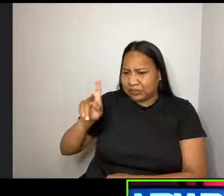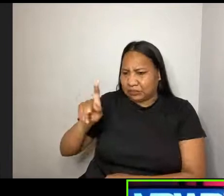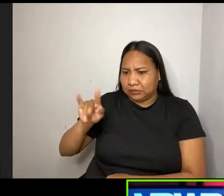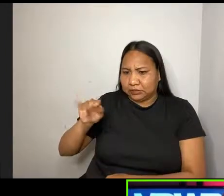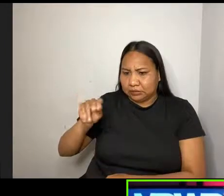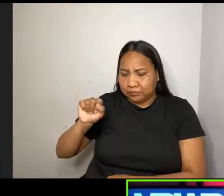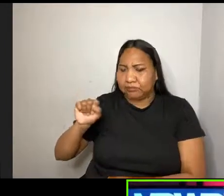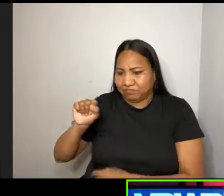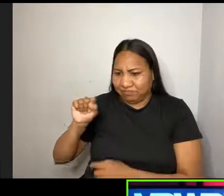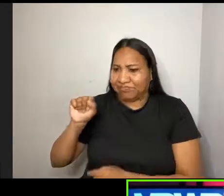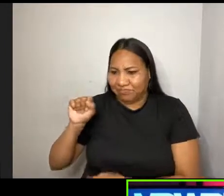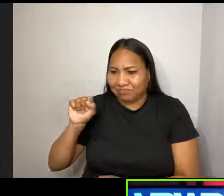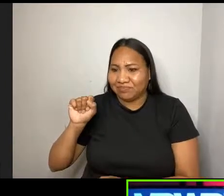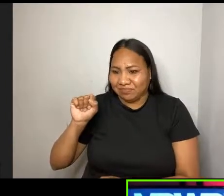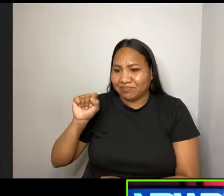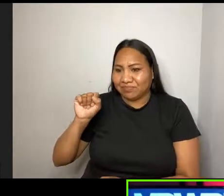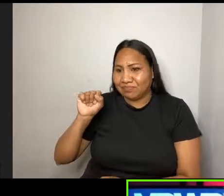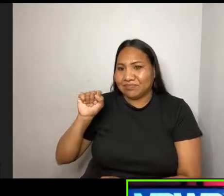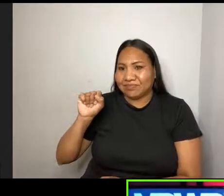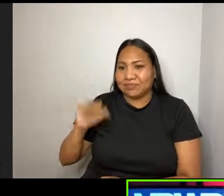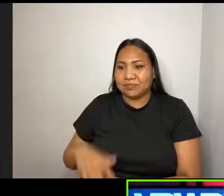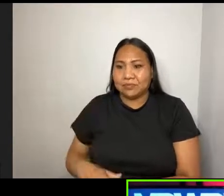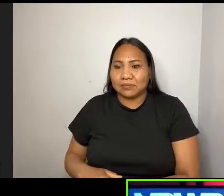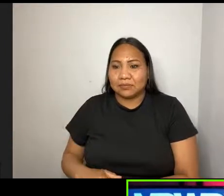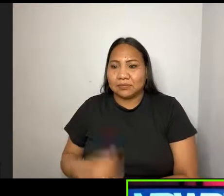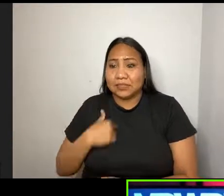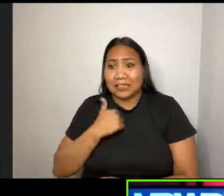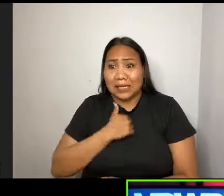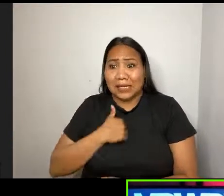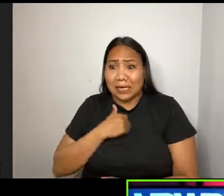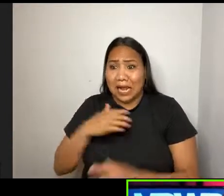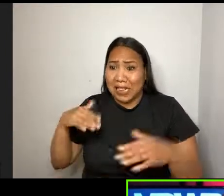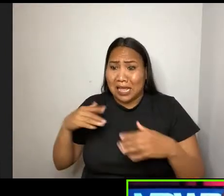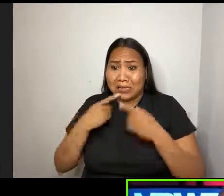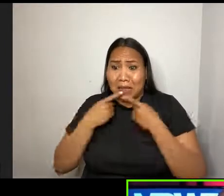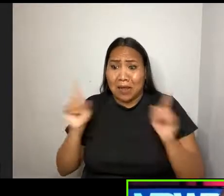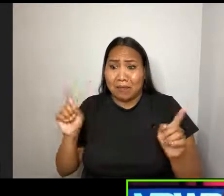podcast episode yet. I am really behind. I have been speaking with so many amazing people and I